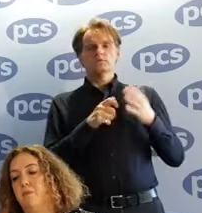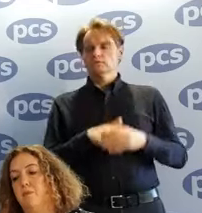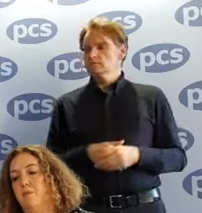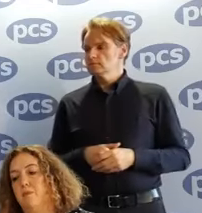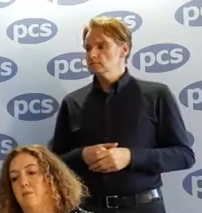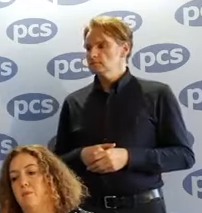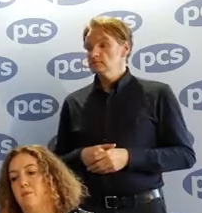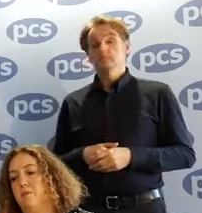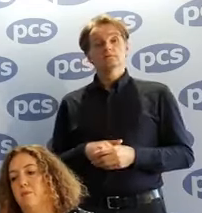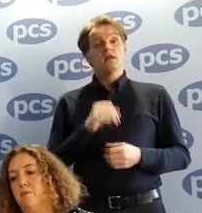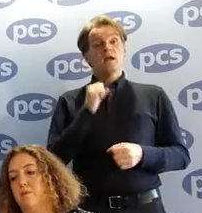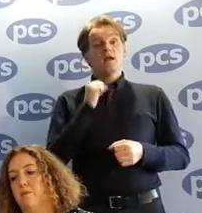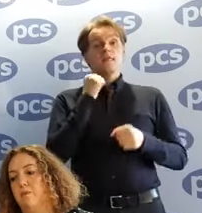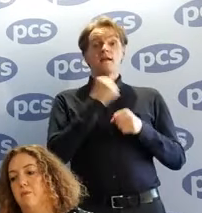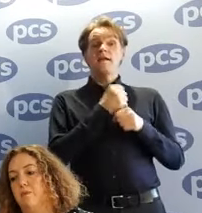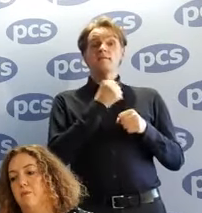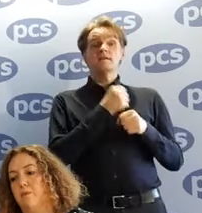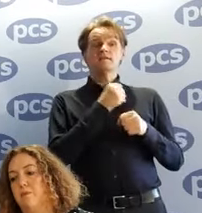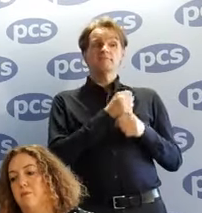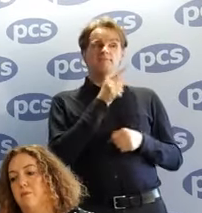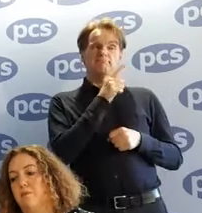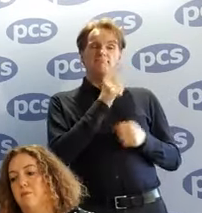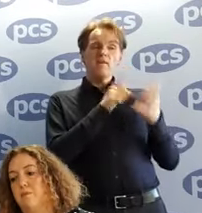introduced this threshold to try to stop anybody having the ability to take